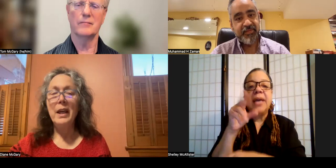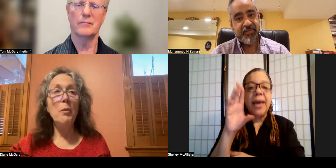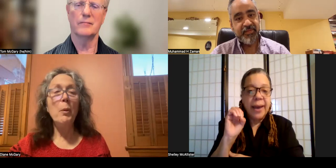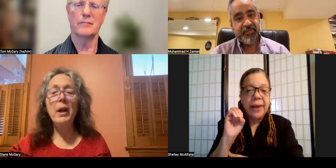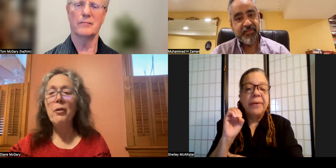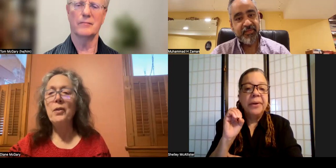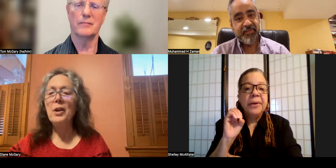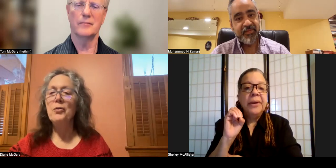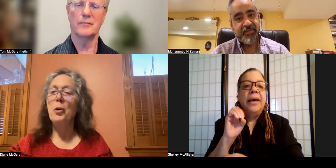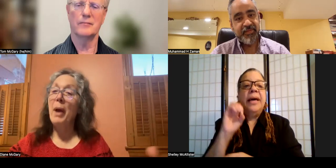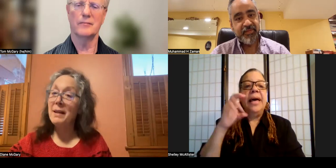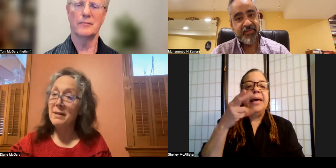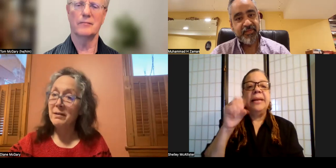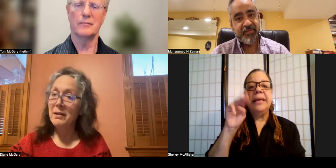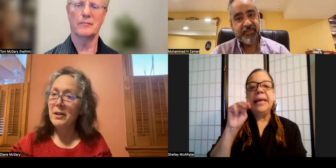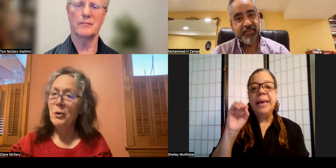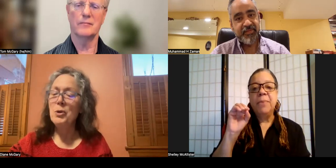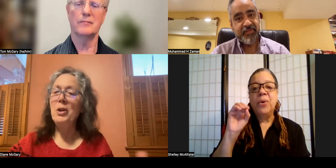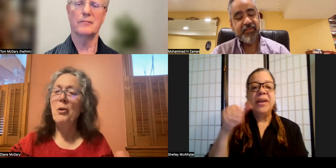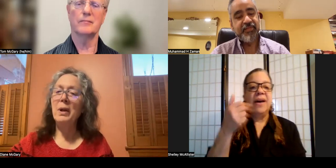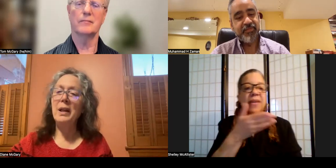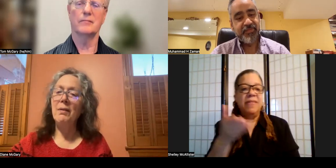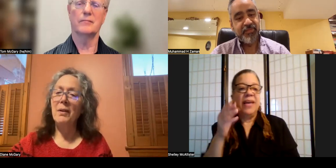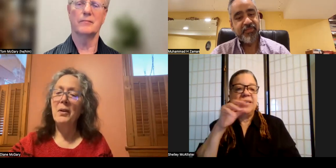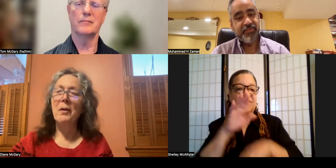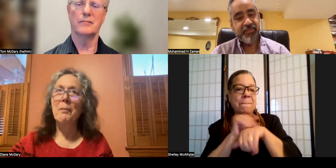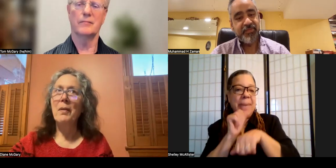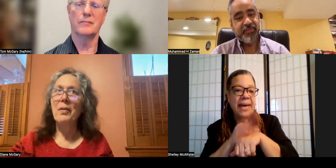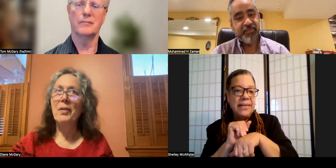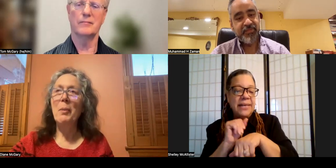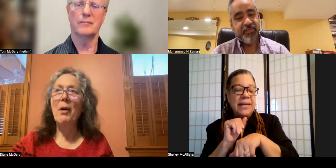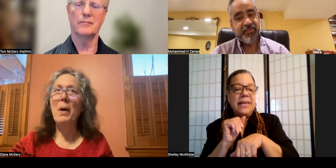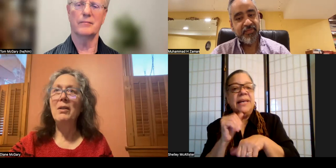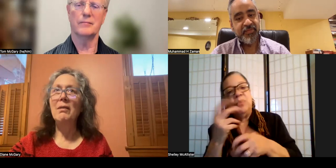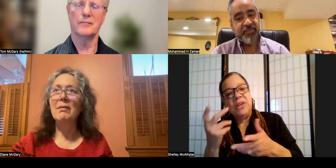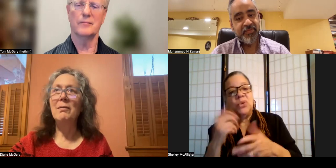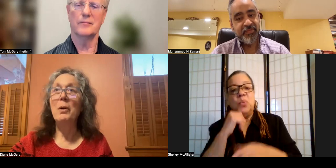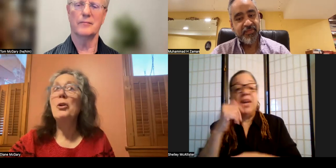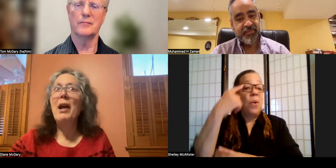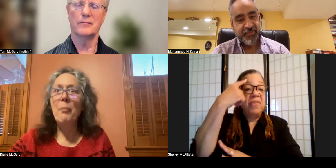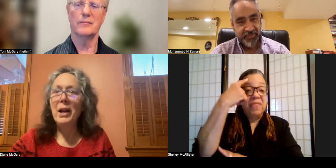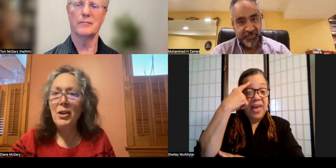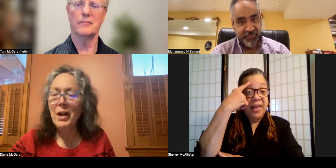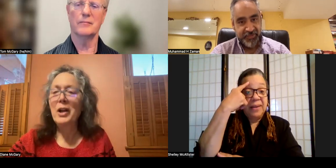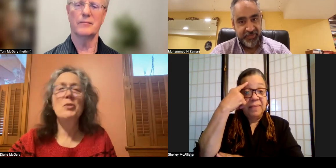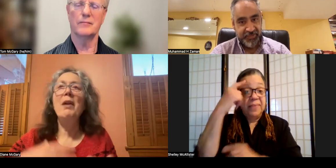chemo and other things for pets, which we don't really think about when, when you don't have money, you're not going to